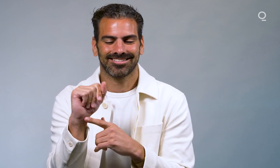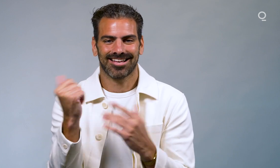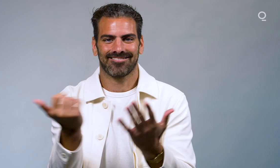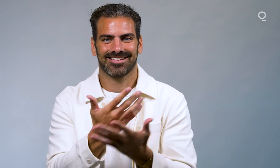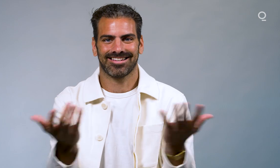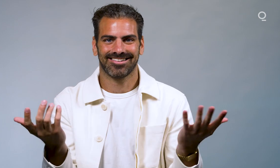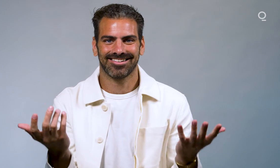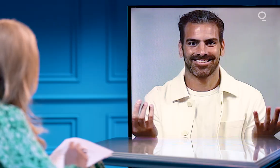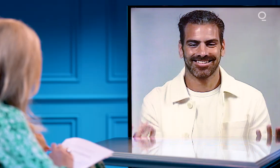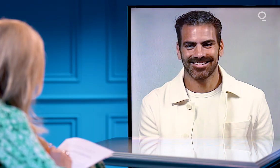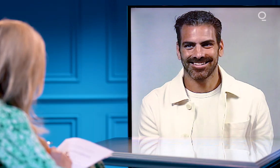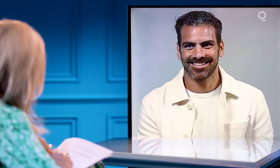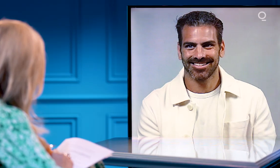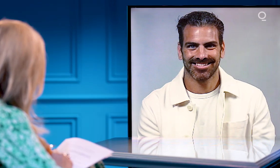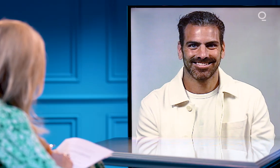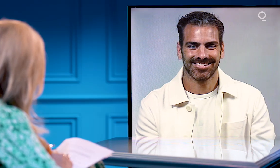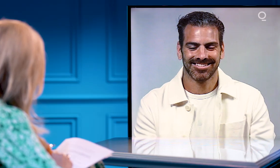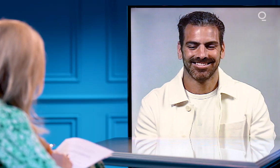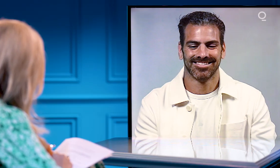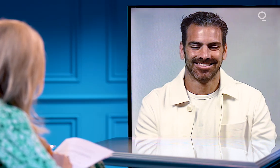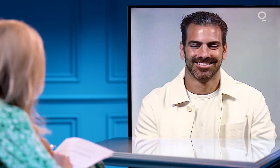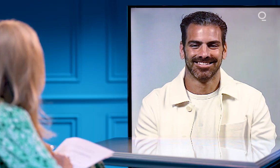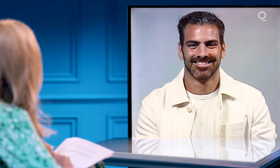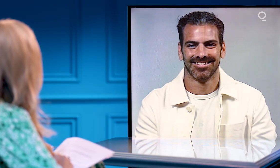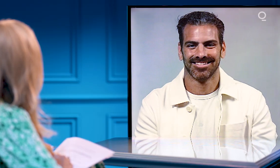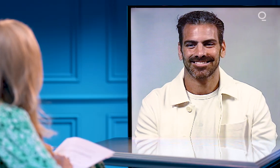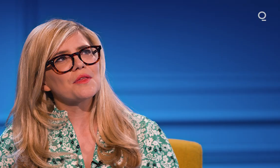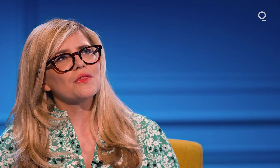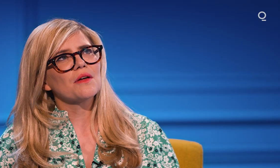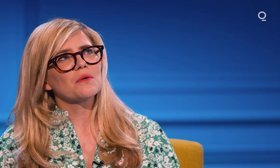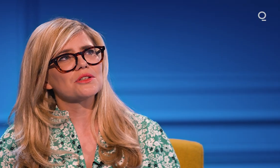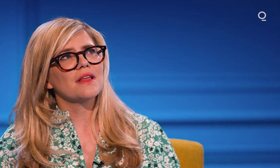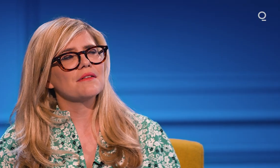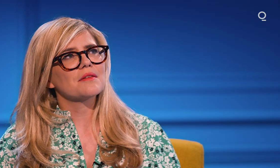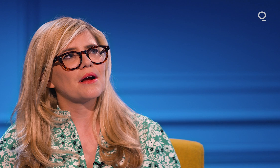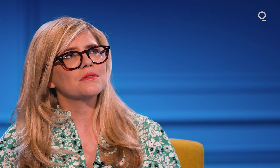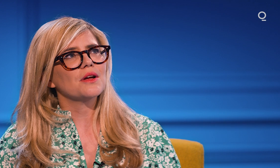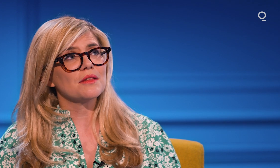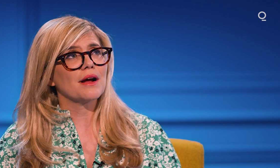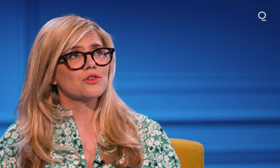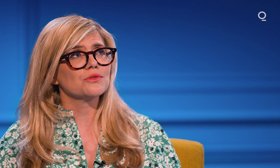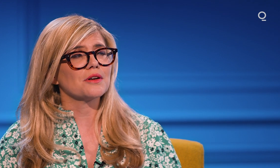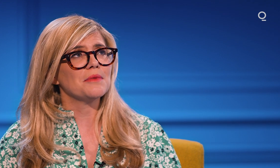Right? But it's, you know, available to all of us I think. I mean, I suppose that the other question there is around is around children.